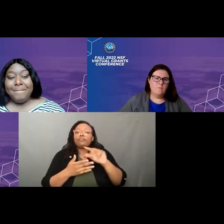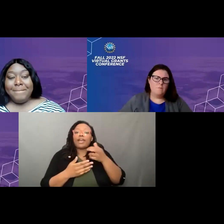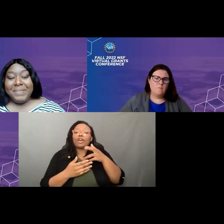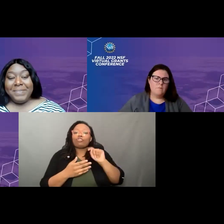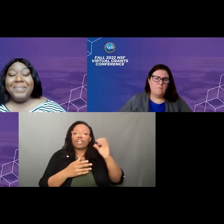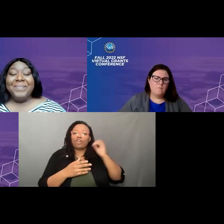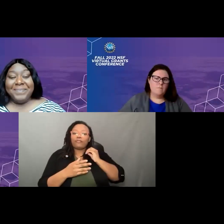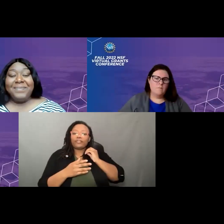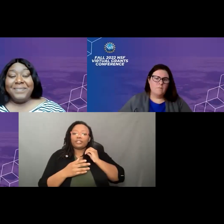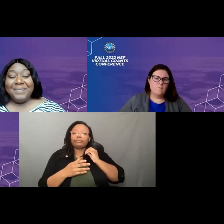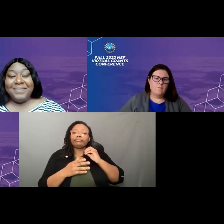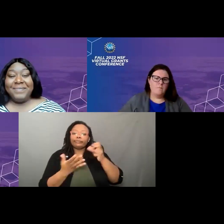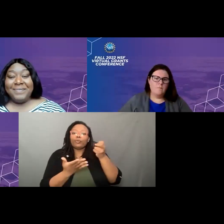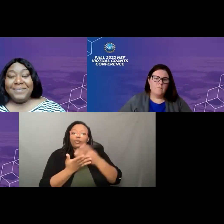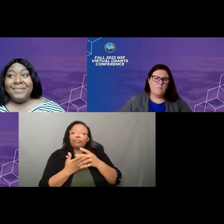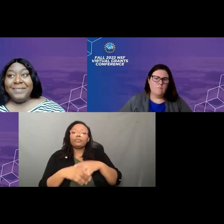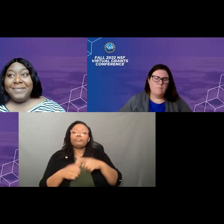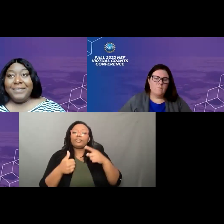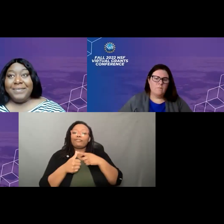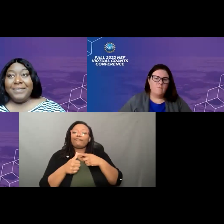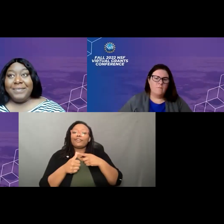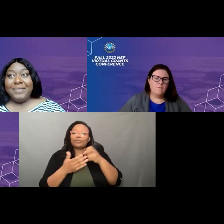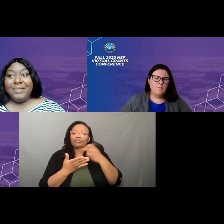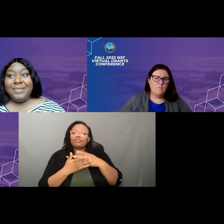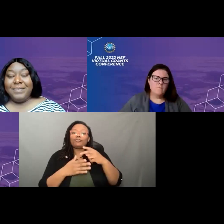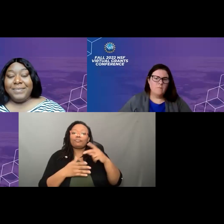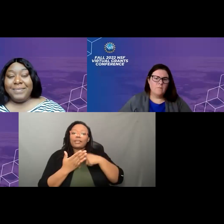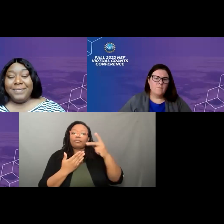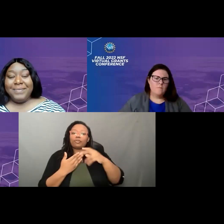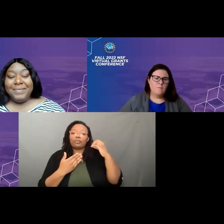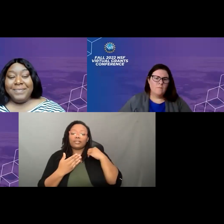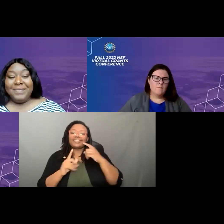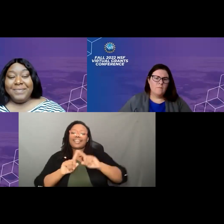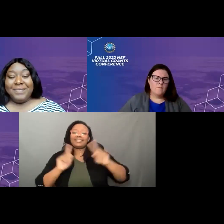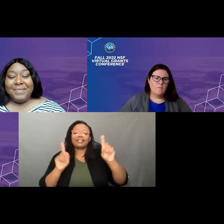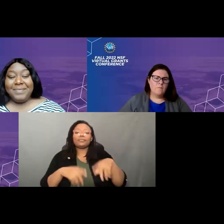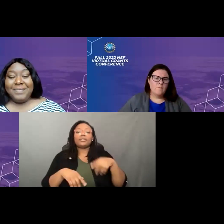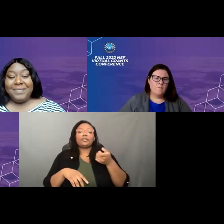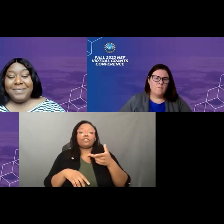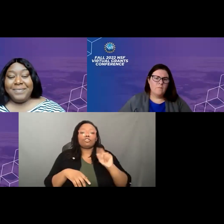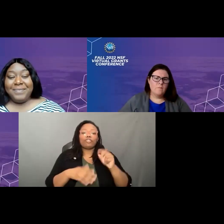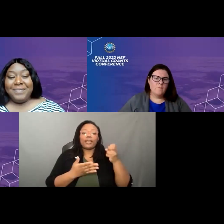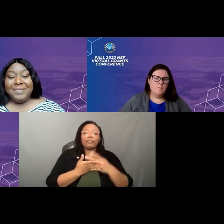So that is basically the difference between the grantee-approved and the NSF-approved, no-cost extensions.